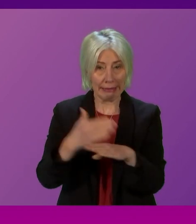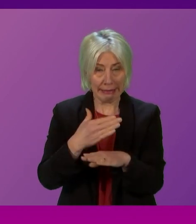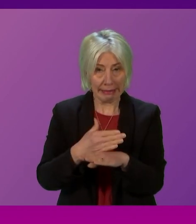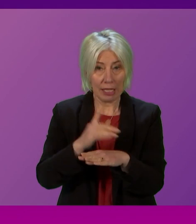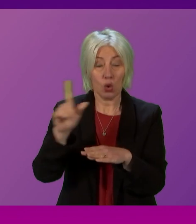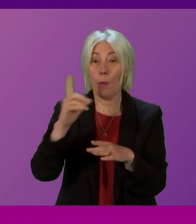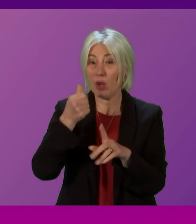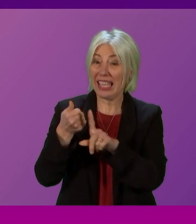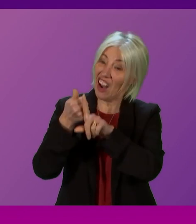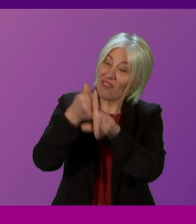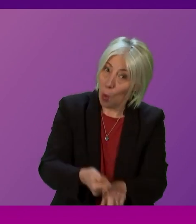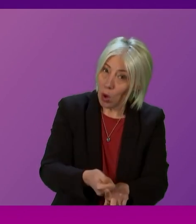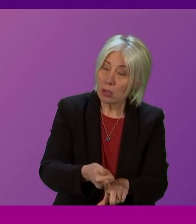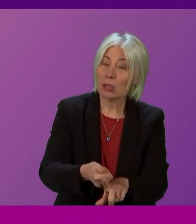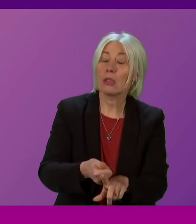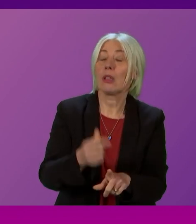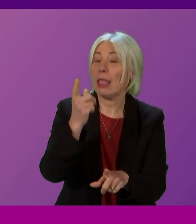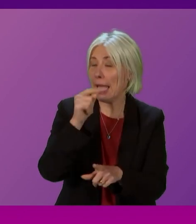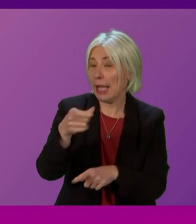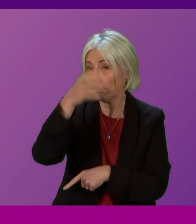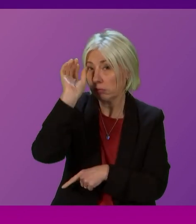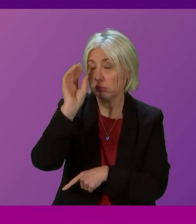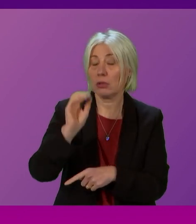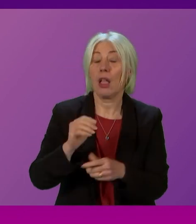As the enforcing authority, the Scottish Fire and Rescue Service works with duty holders